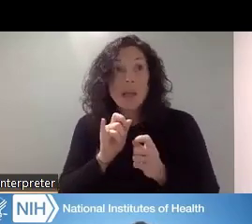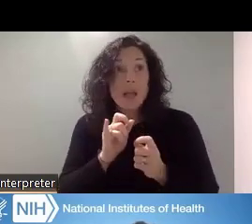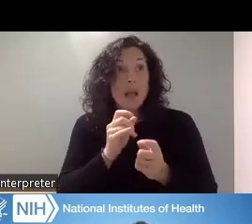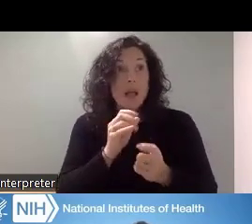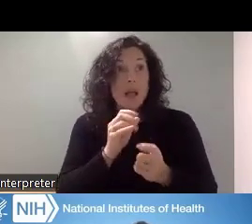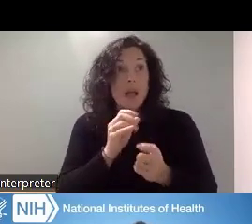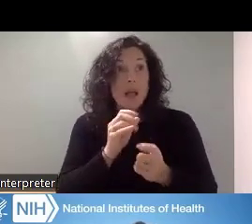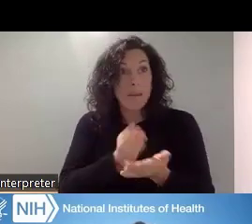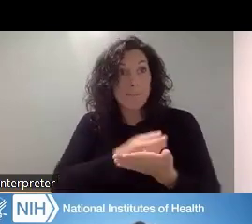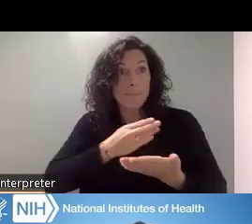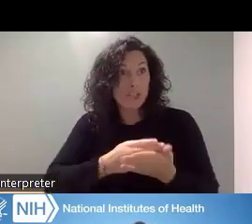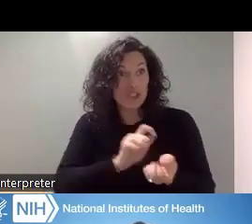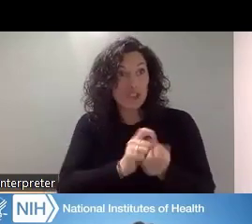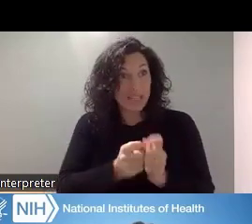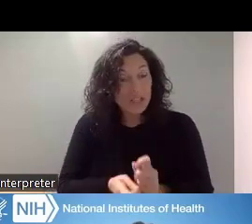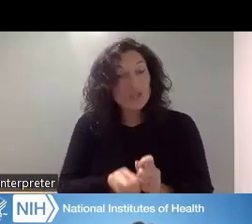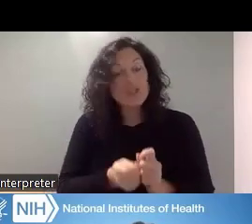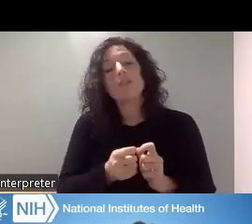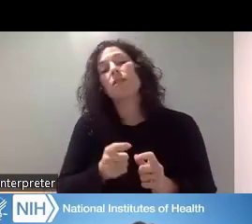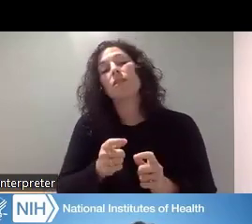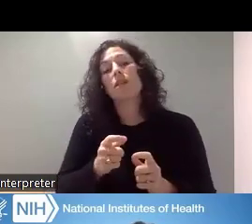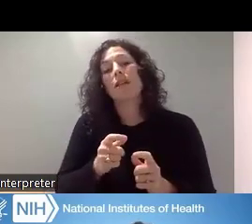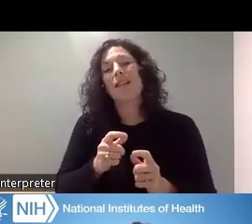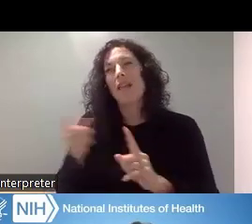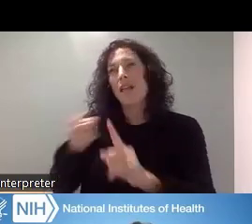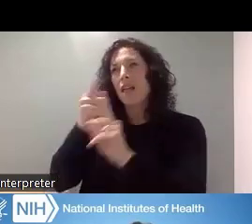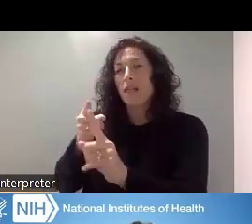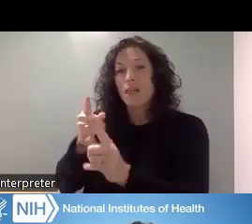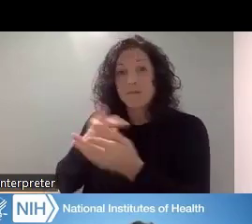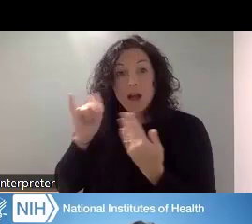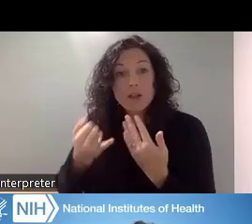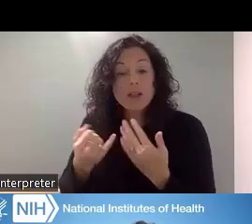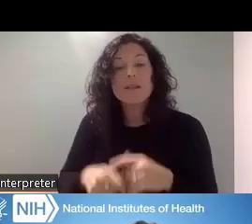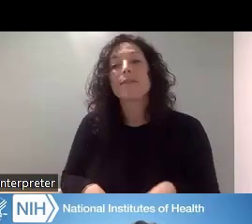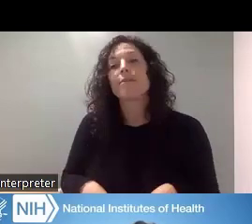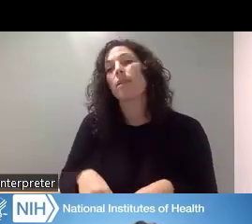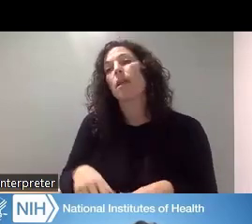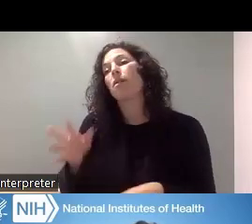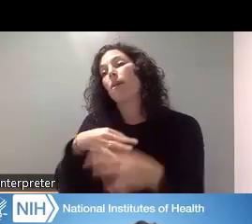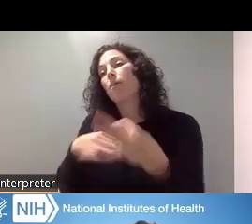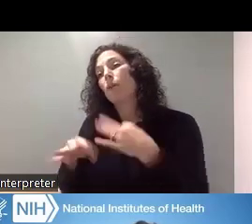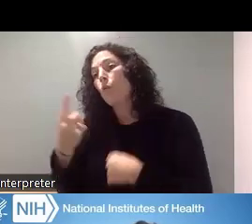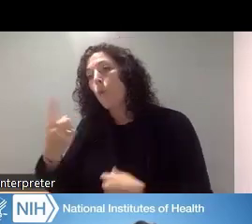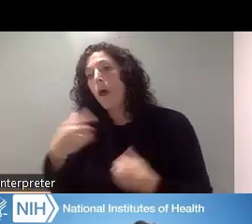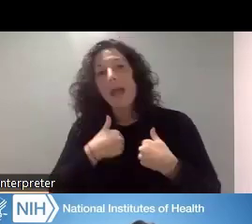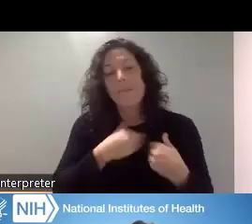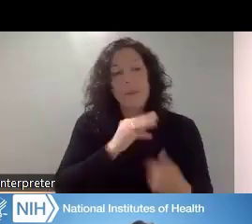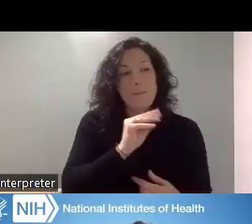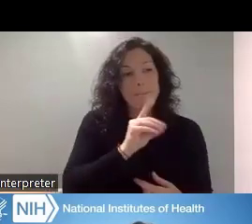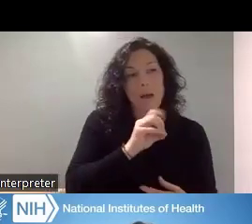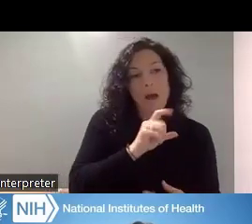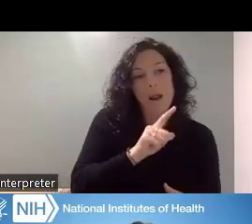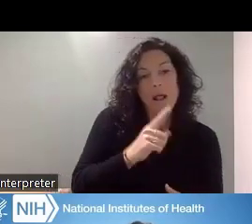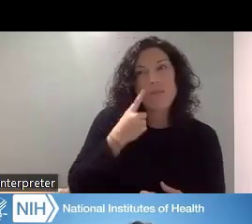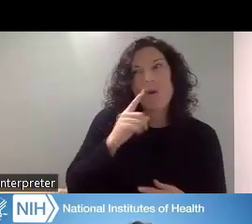changes to the specific aims of the project, substitution of one animal model for another or a change